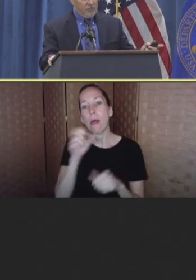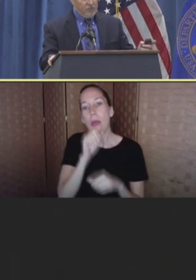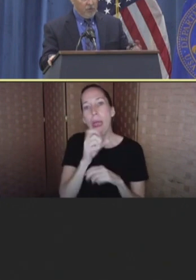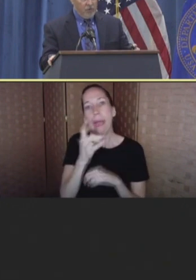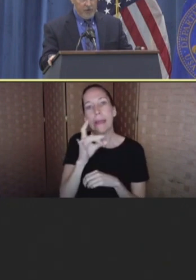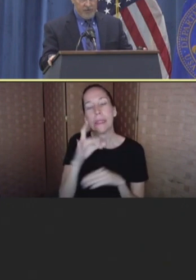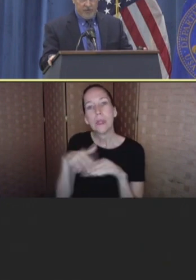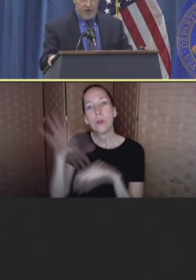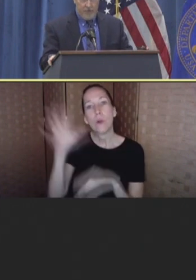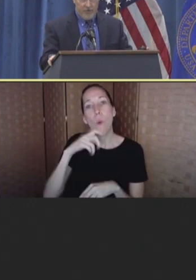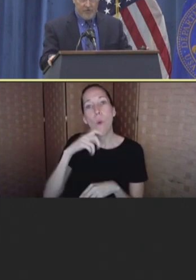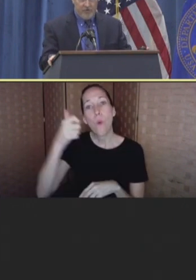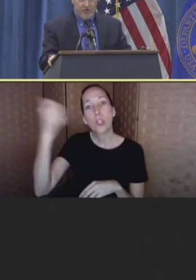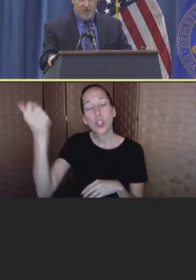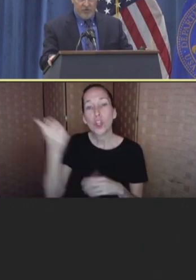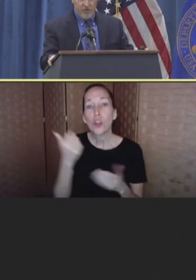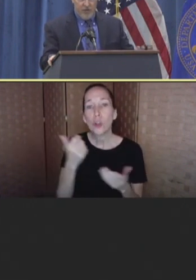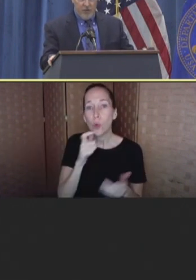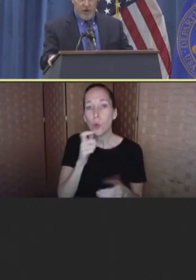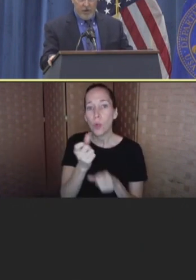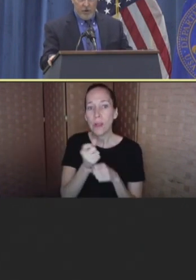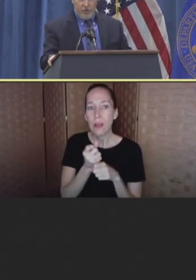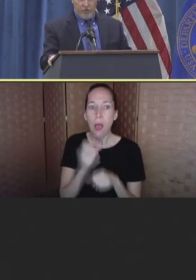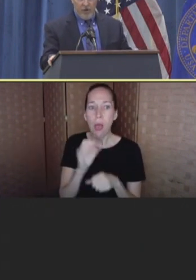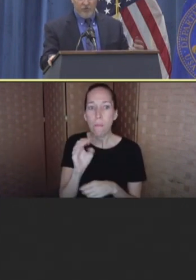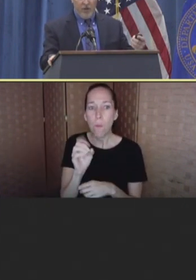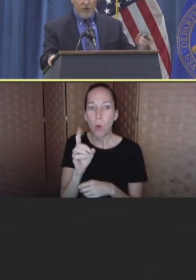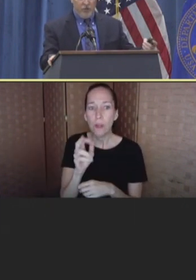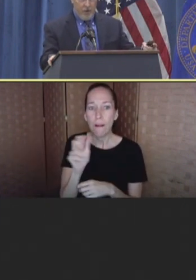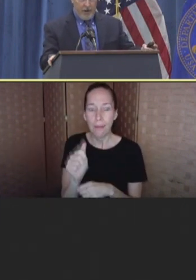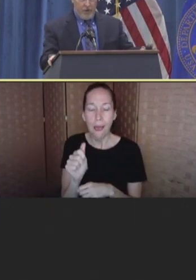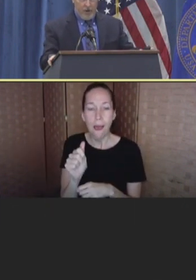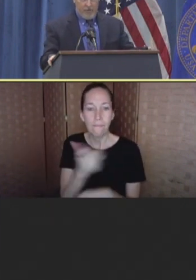It was notable that at the time of this discussion, the EUA had authorized 100-micrograms Moderna